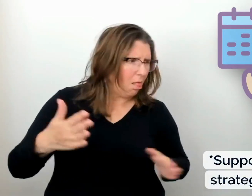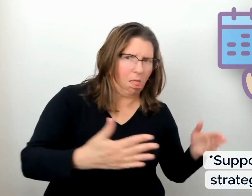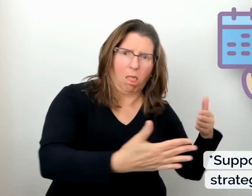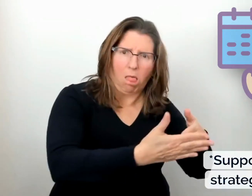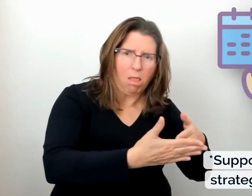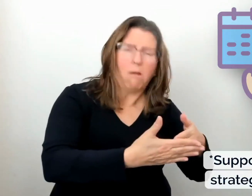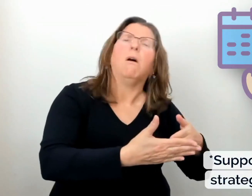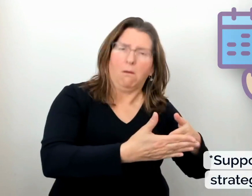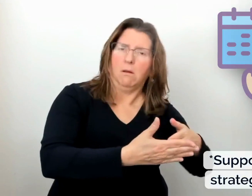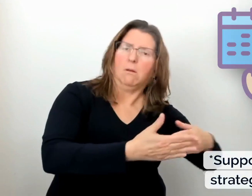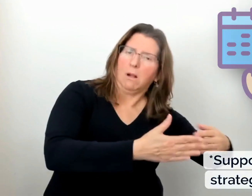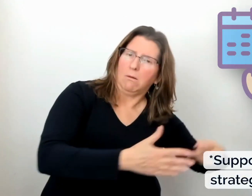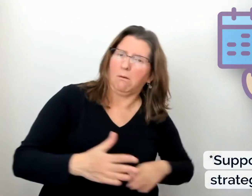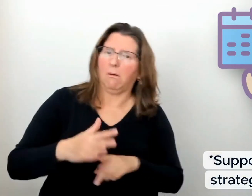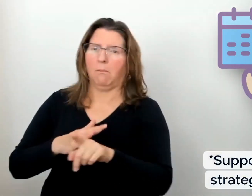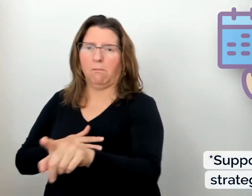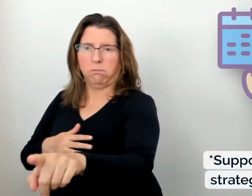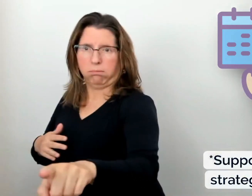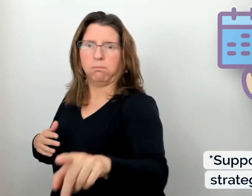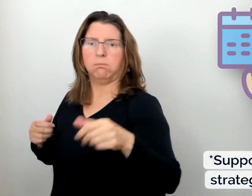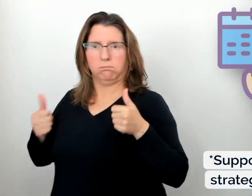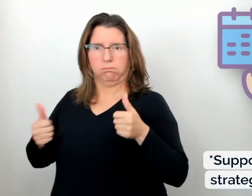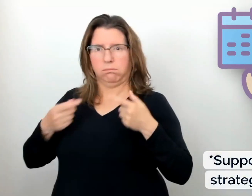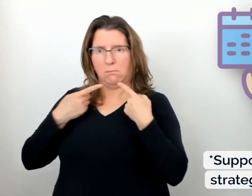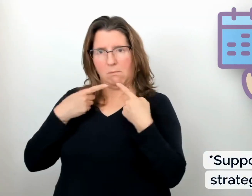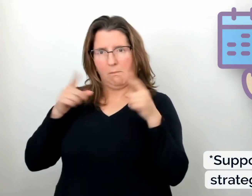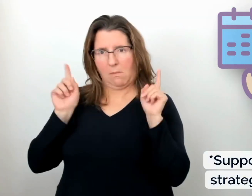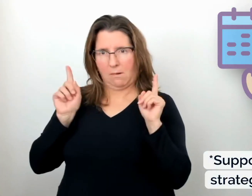And if they hit a roadblock? Then we help them reset.